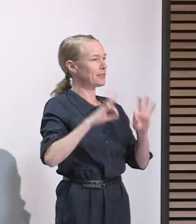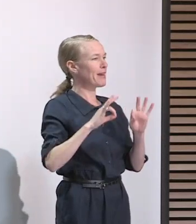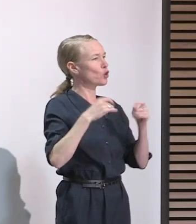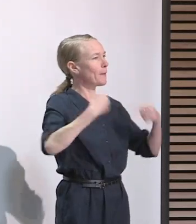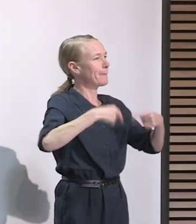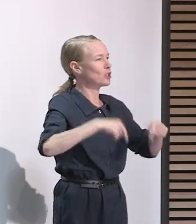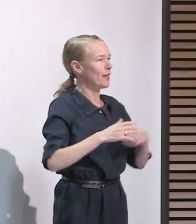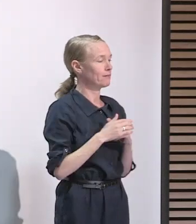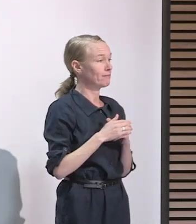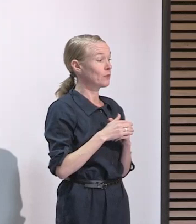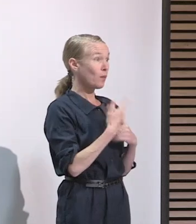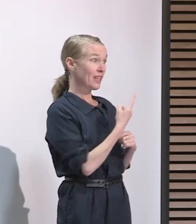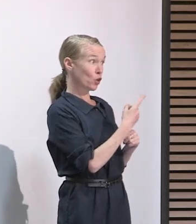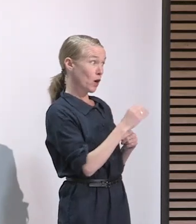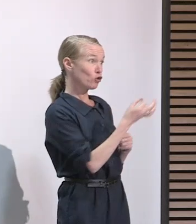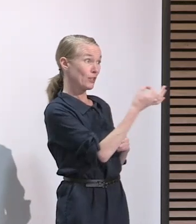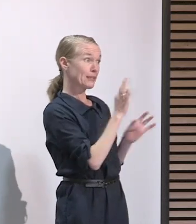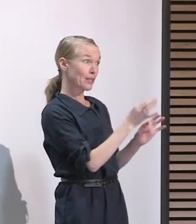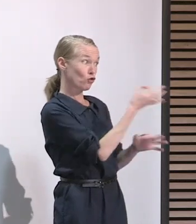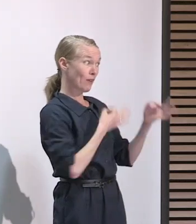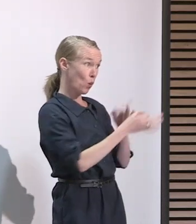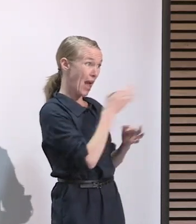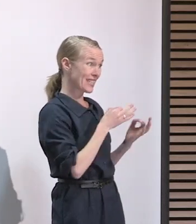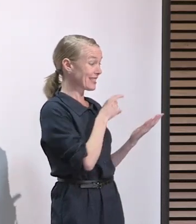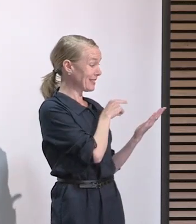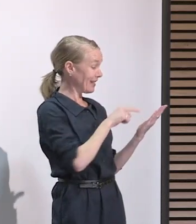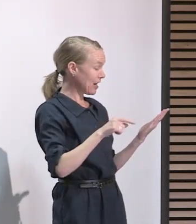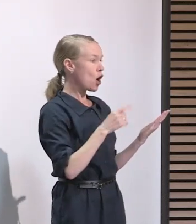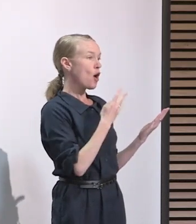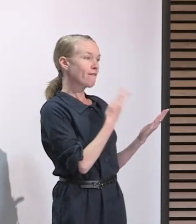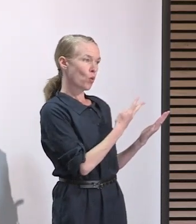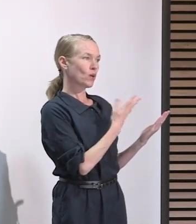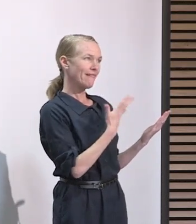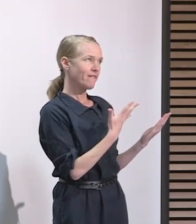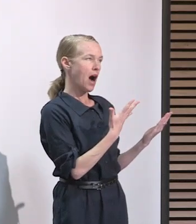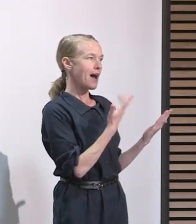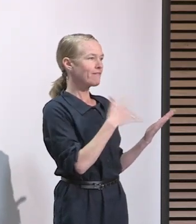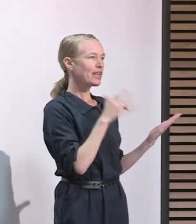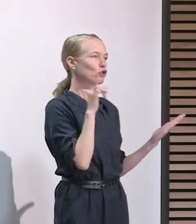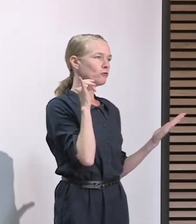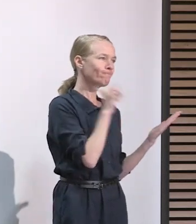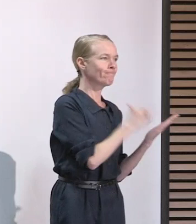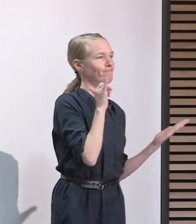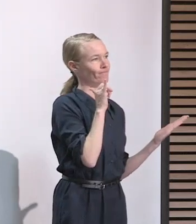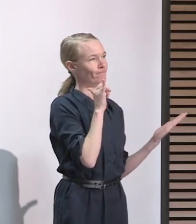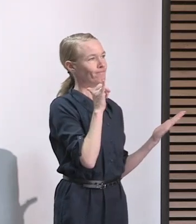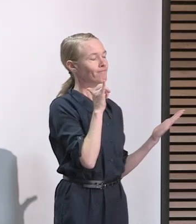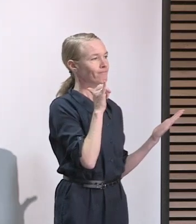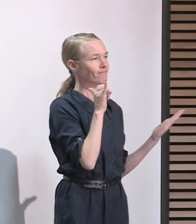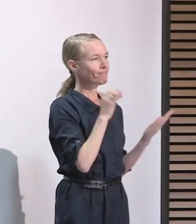for an exemptions process. We now have that in place. We have received over a hundred